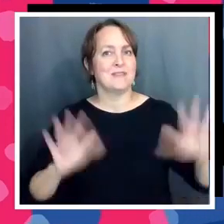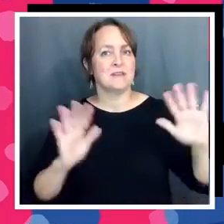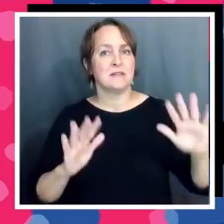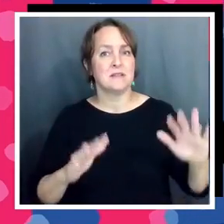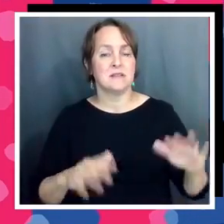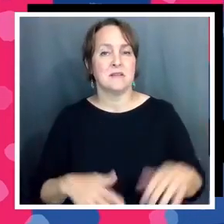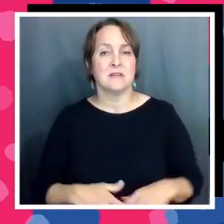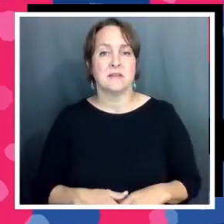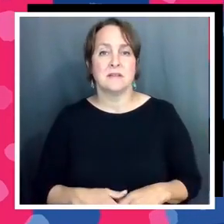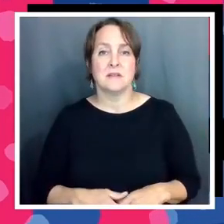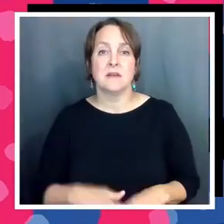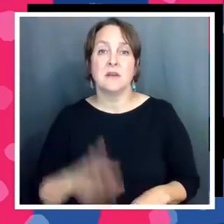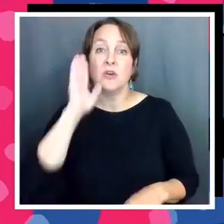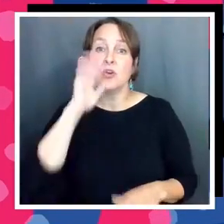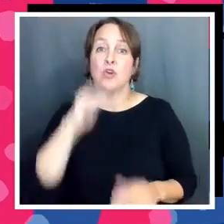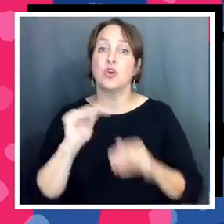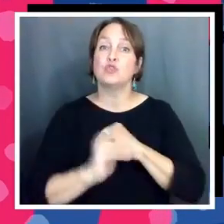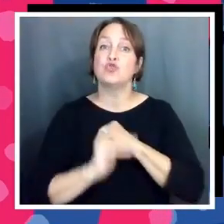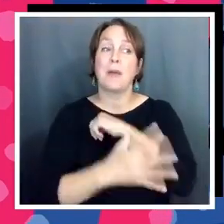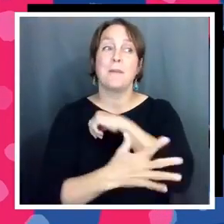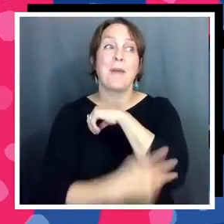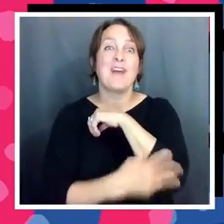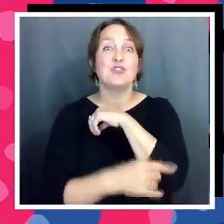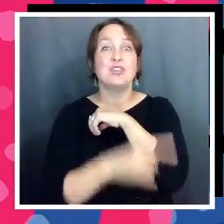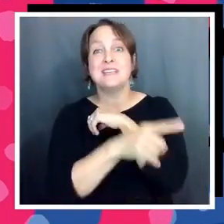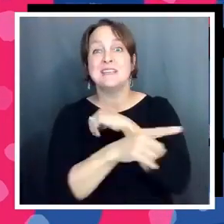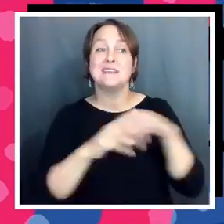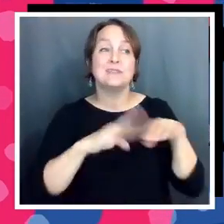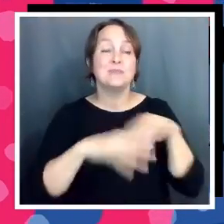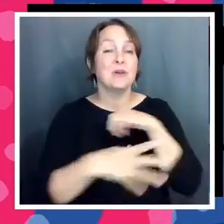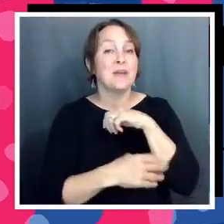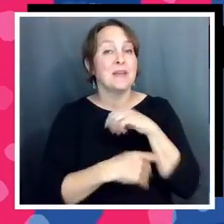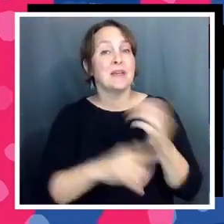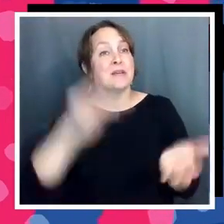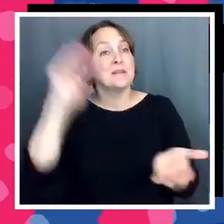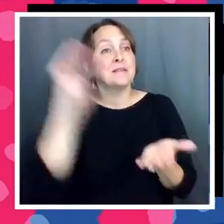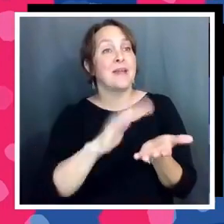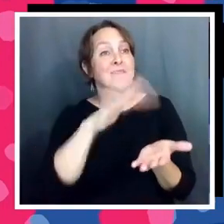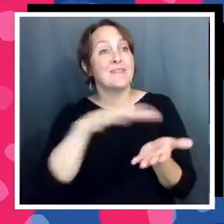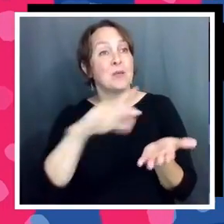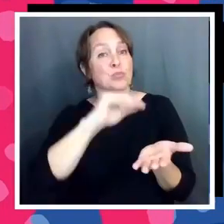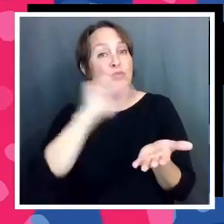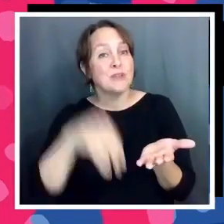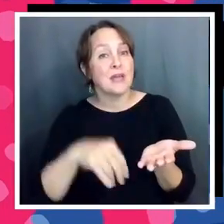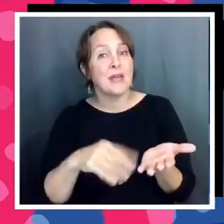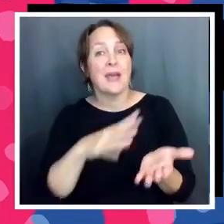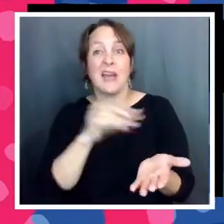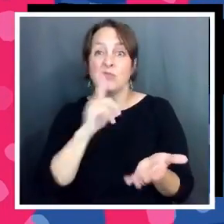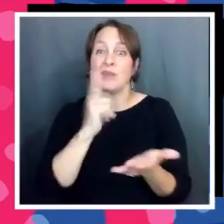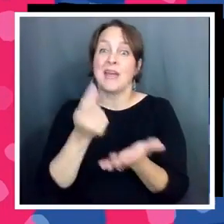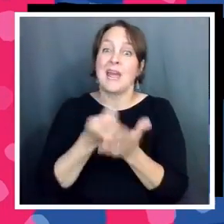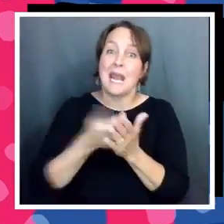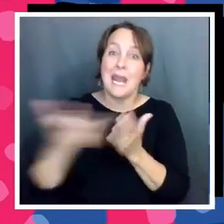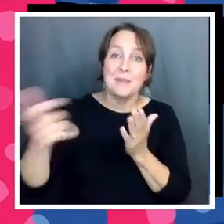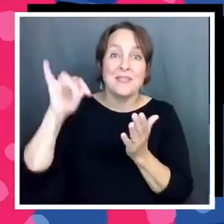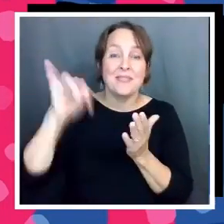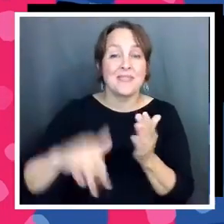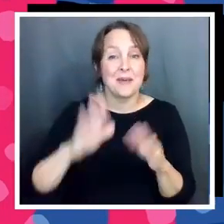LONG AFTER THE END OF THIS PANDEMIC.